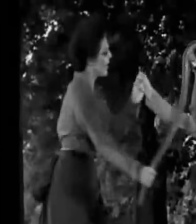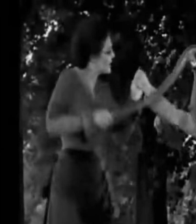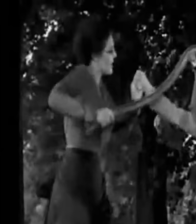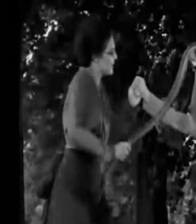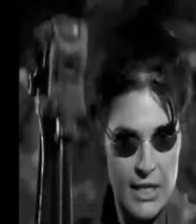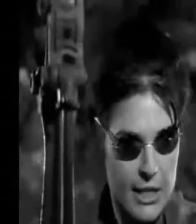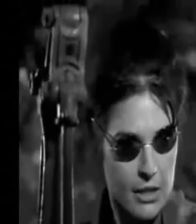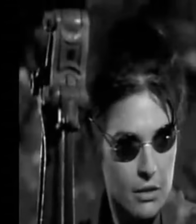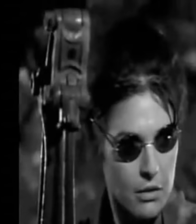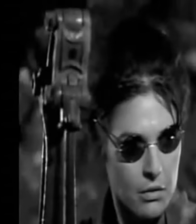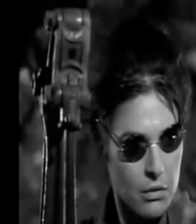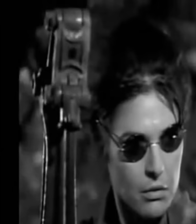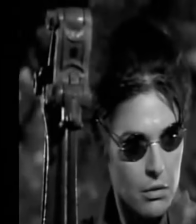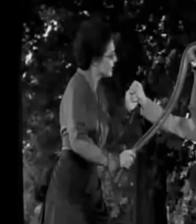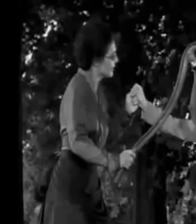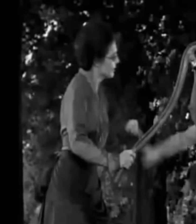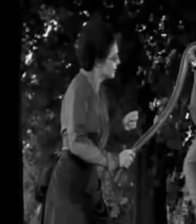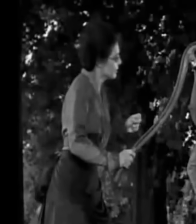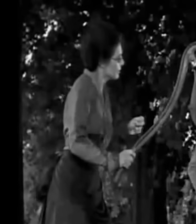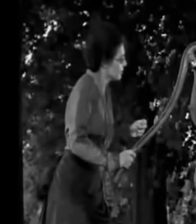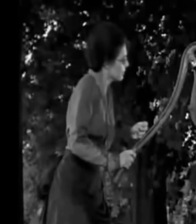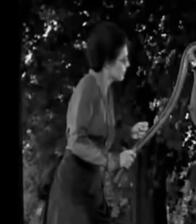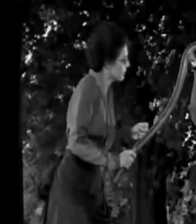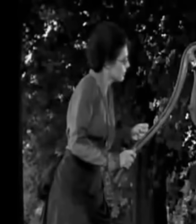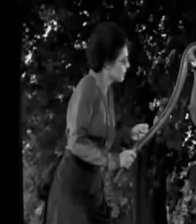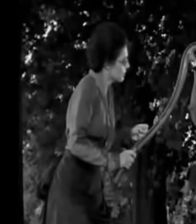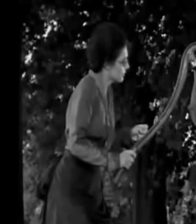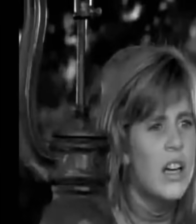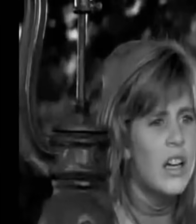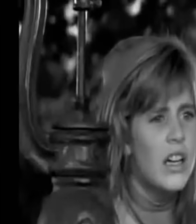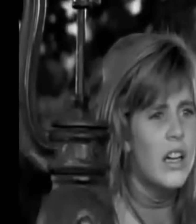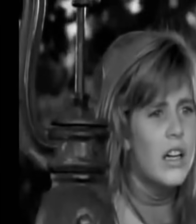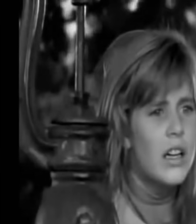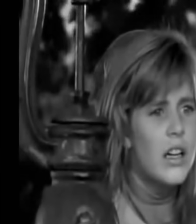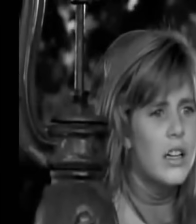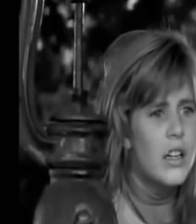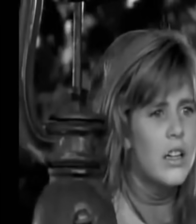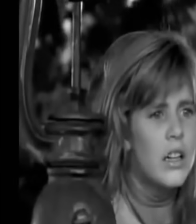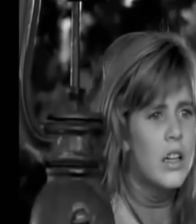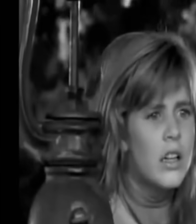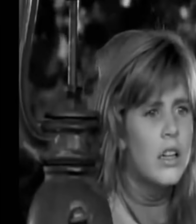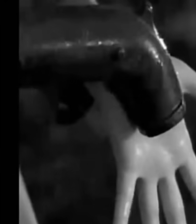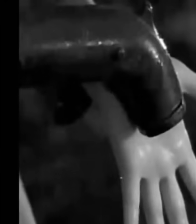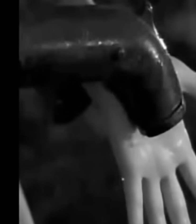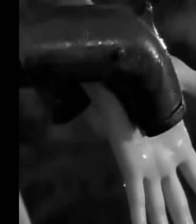First, slowly, and then more quickly. In Keller's autobiography, she writes about the moment that she first comprehended what Sullivan was trying to teach her.